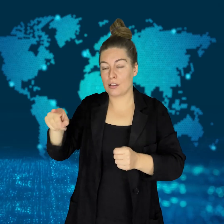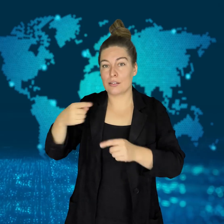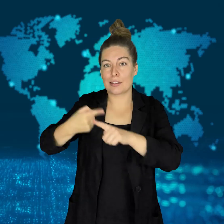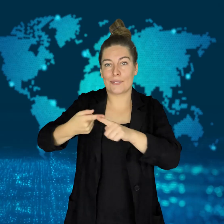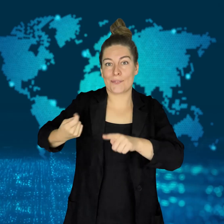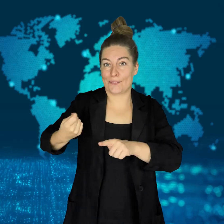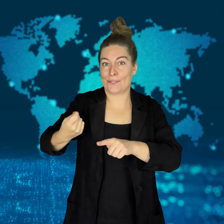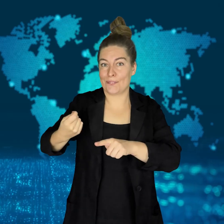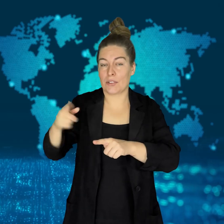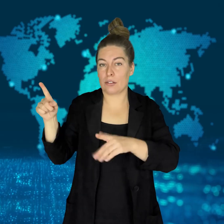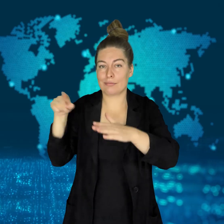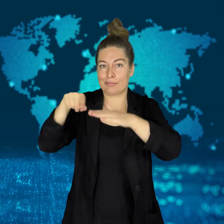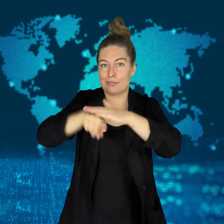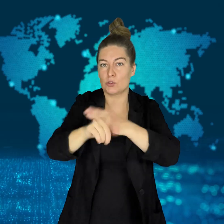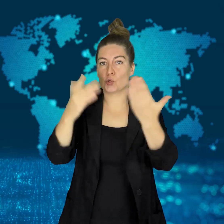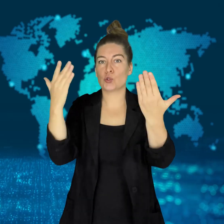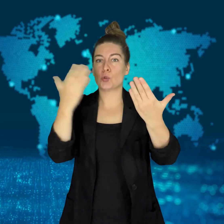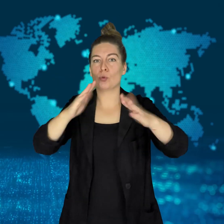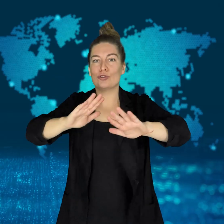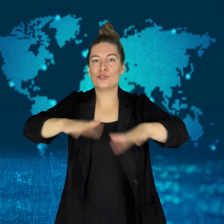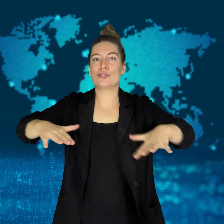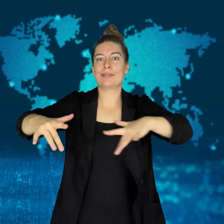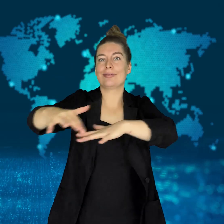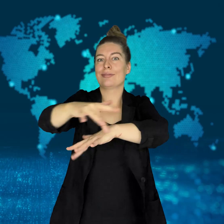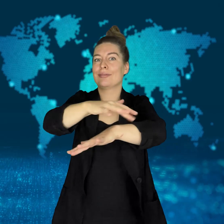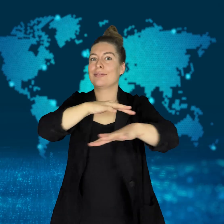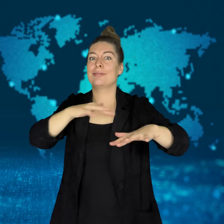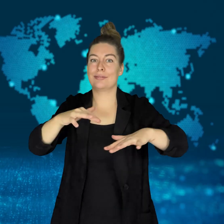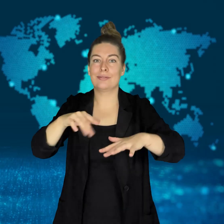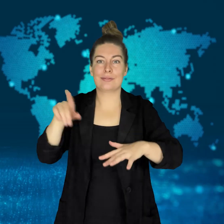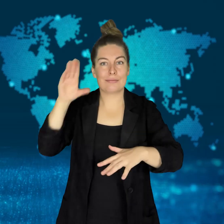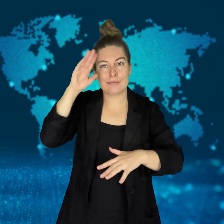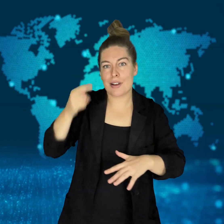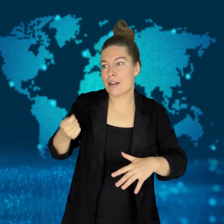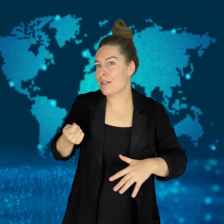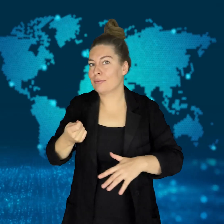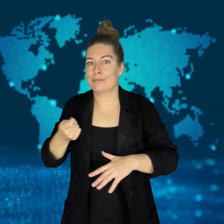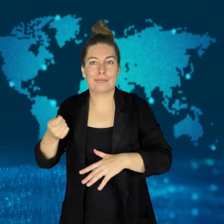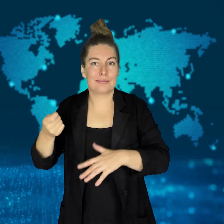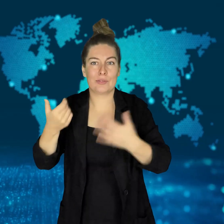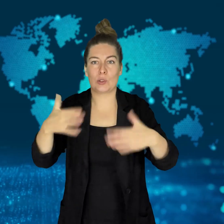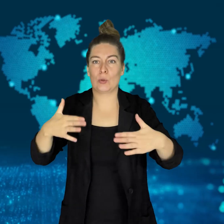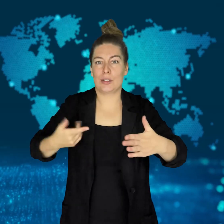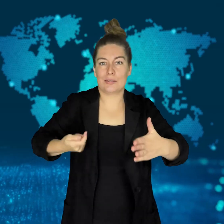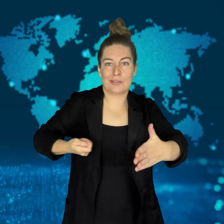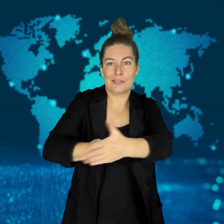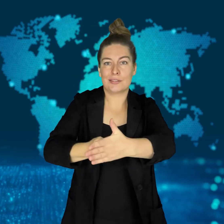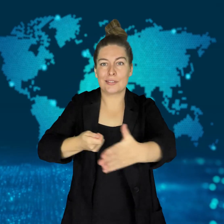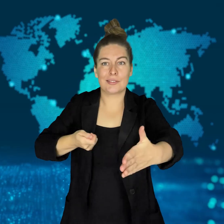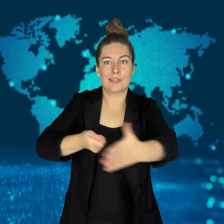Two other children were stabbed, as well as a teacher's aide.